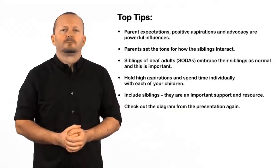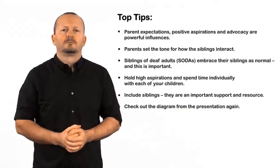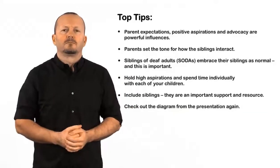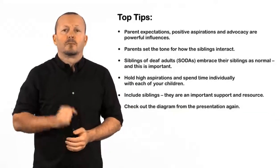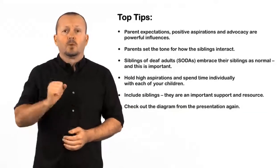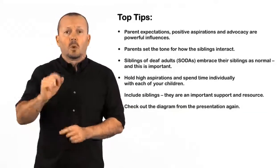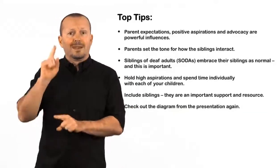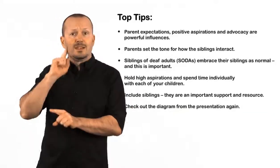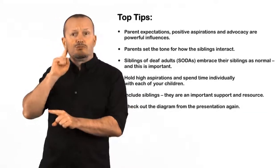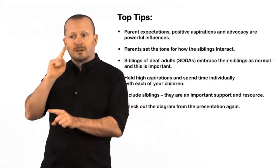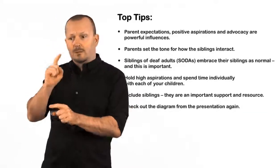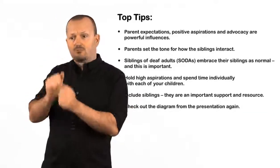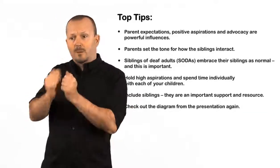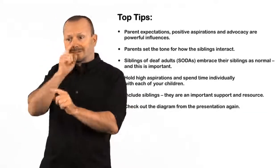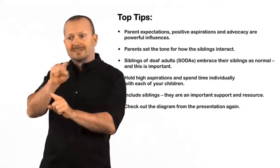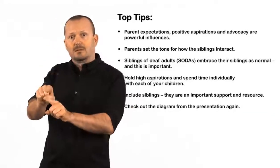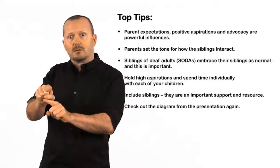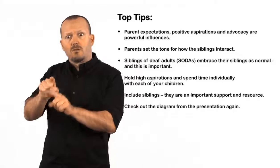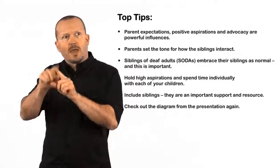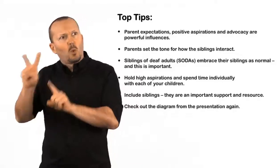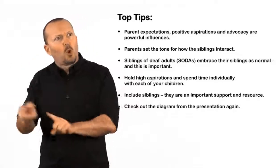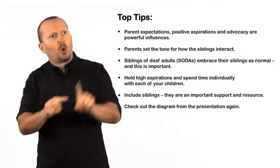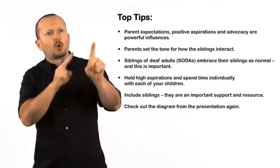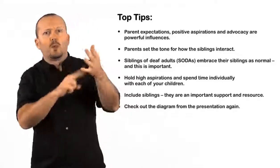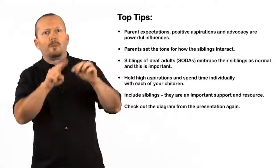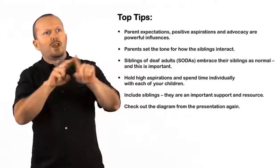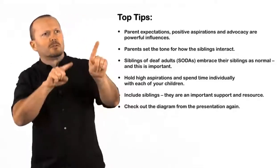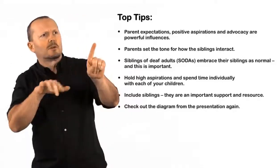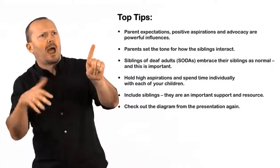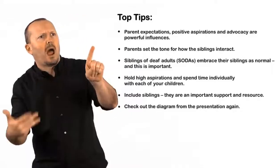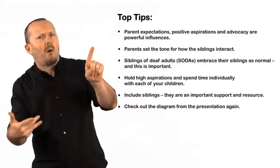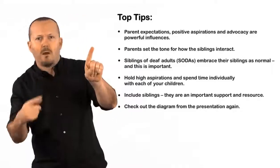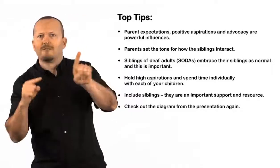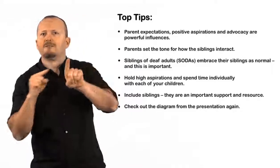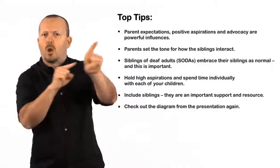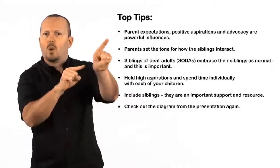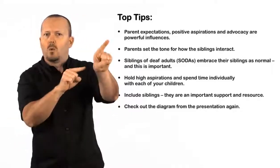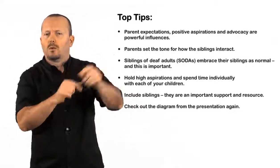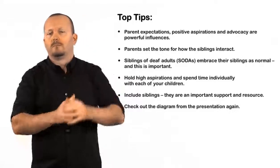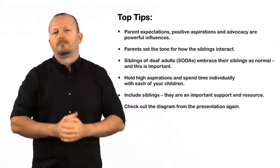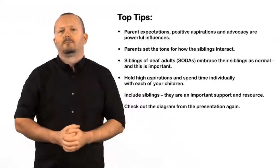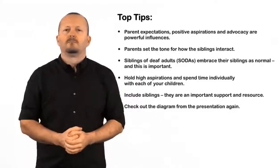Parents set the tone for how the siblings interact.